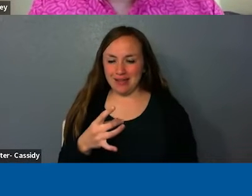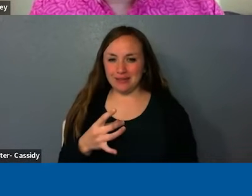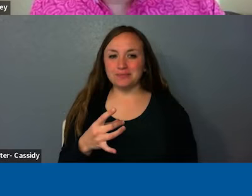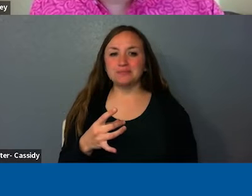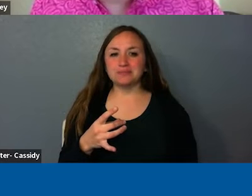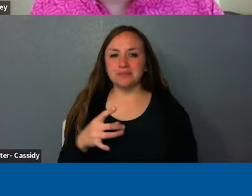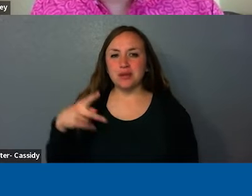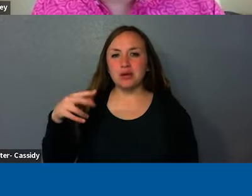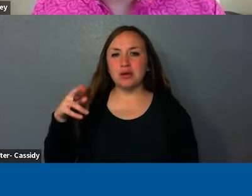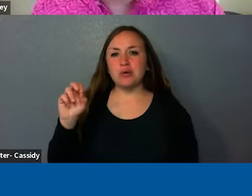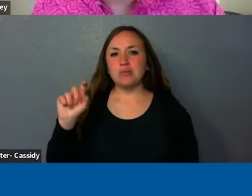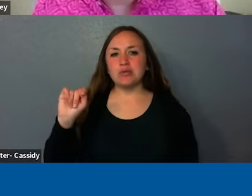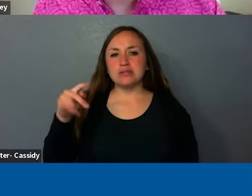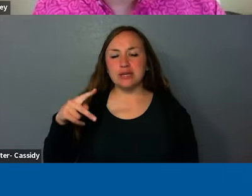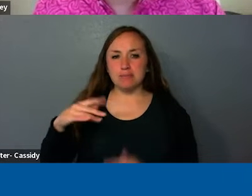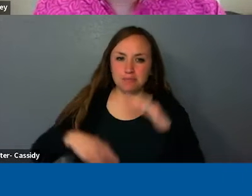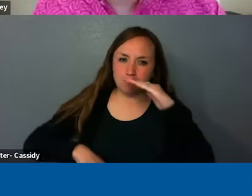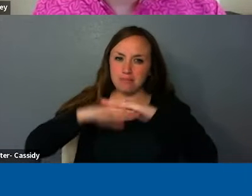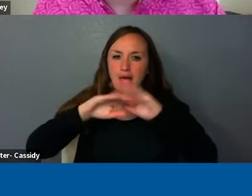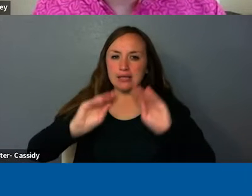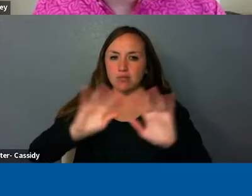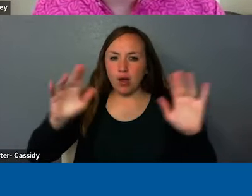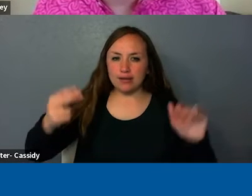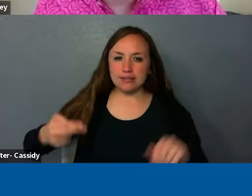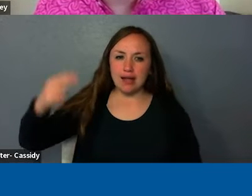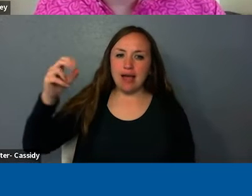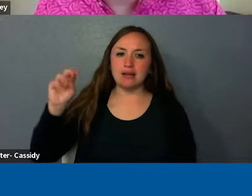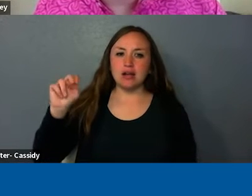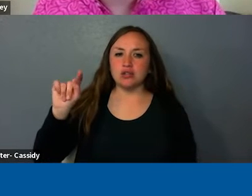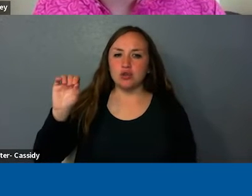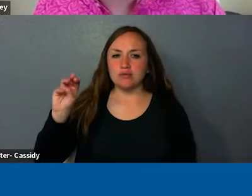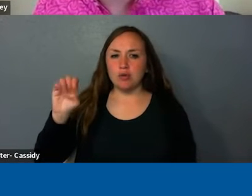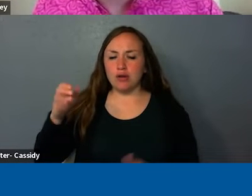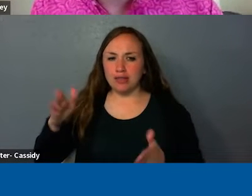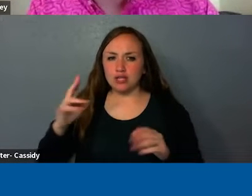"Pro tip, max brightness and high contrast mode enabled allows you to use your laptop in the garden.